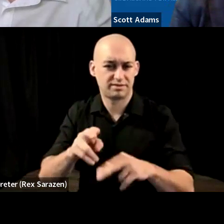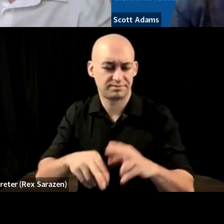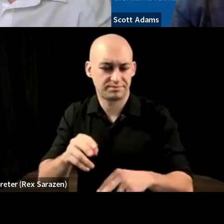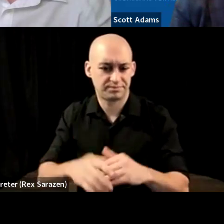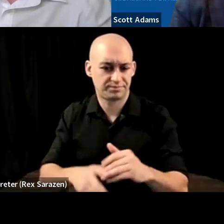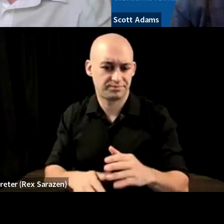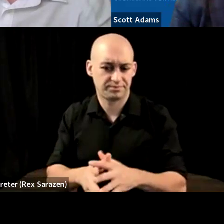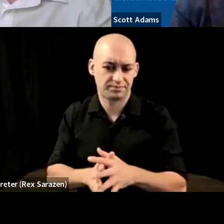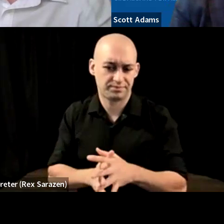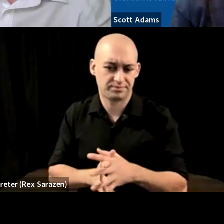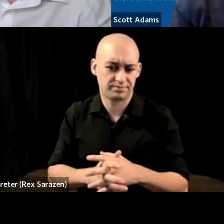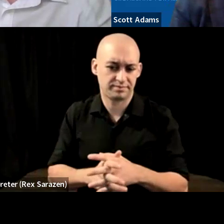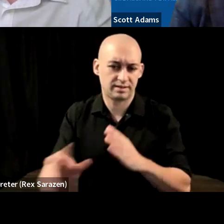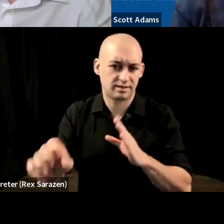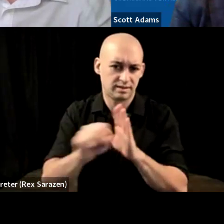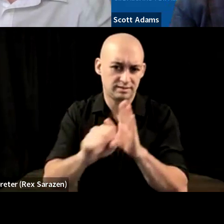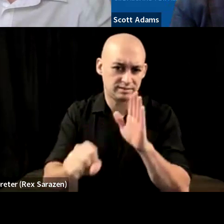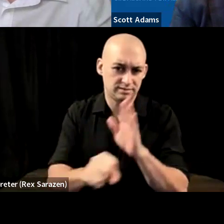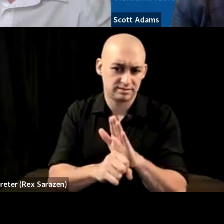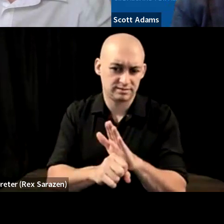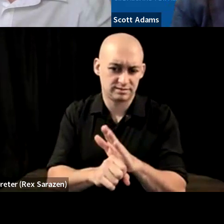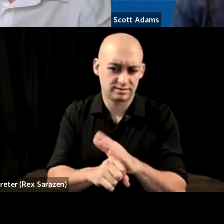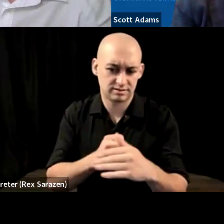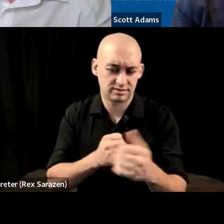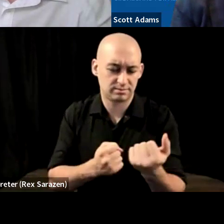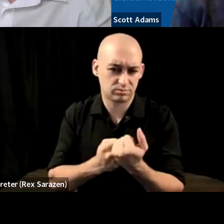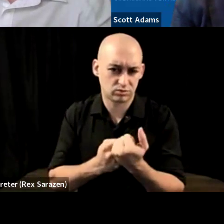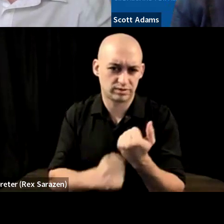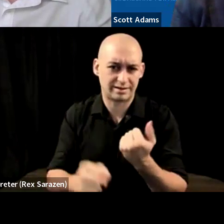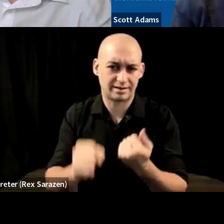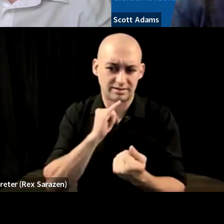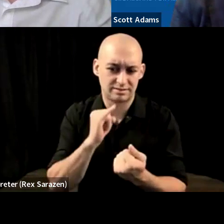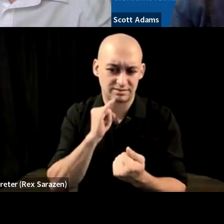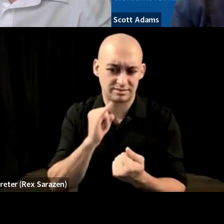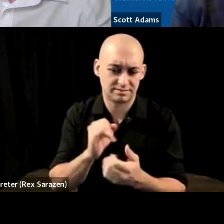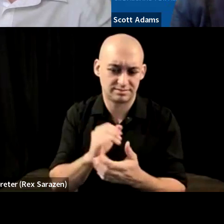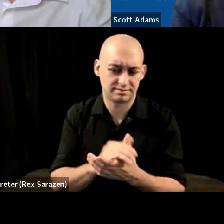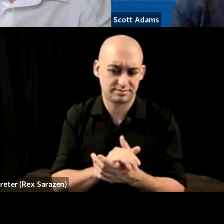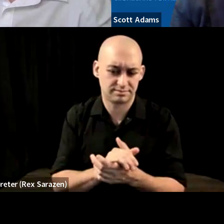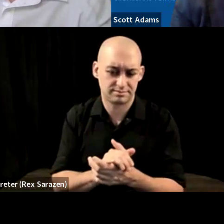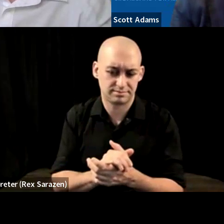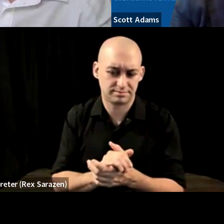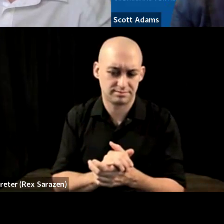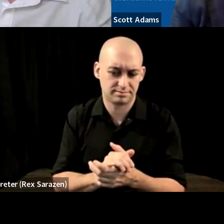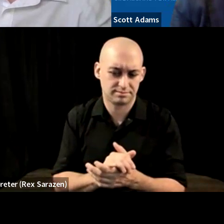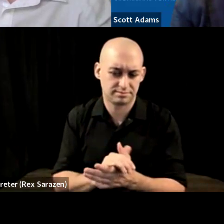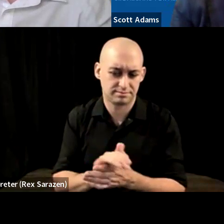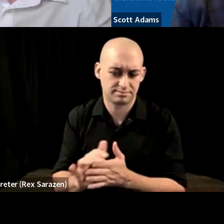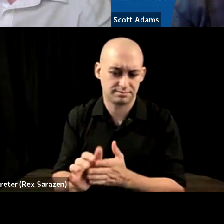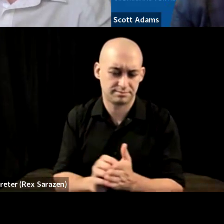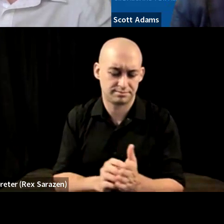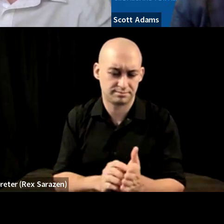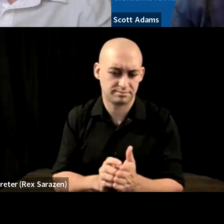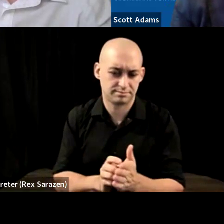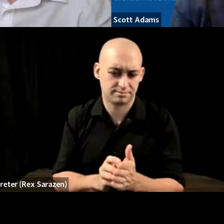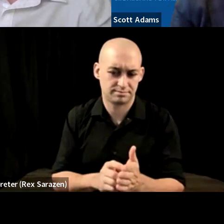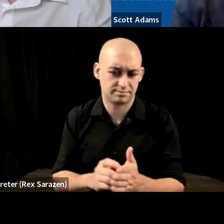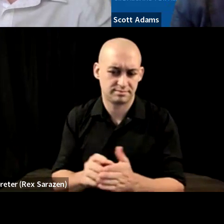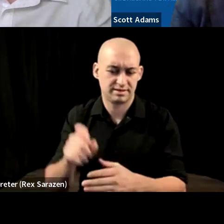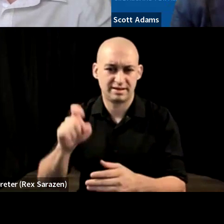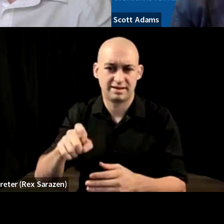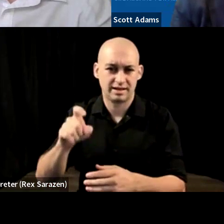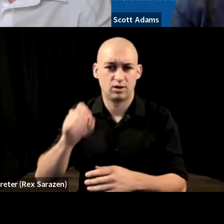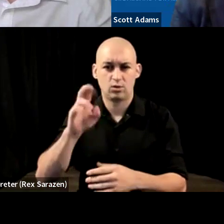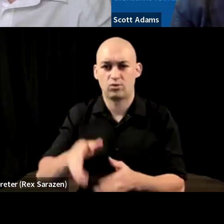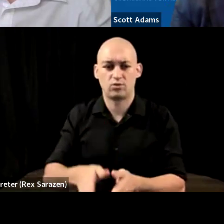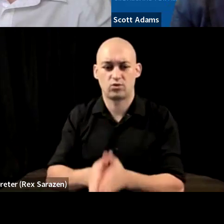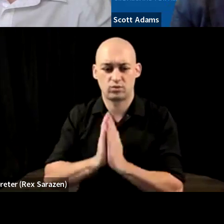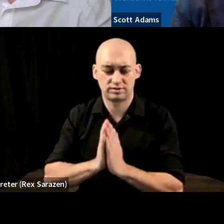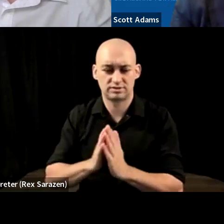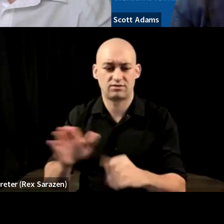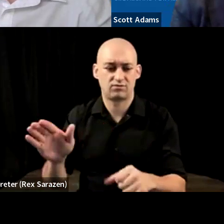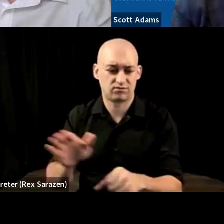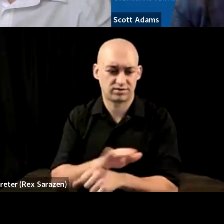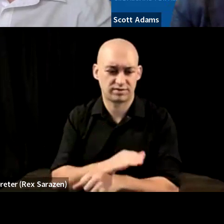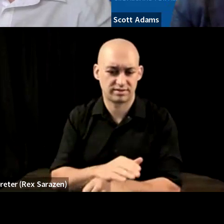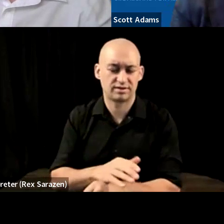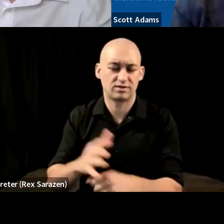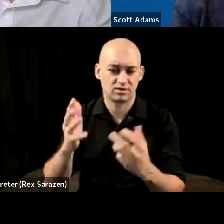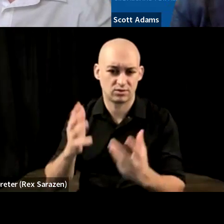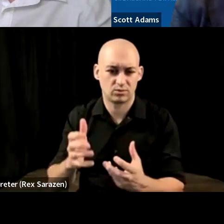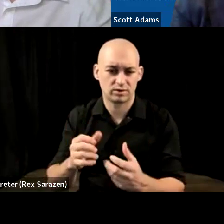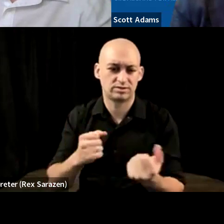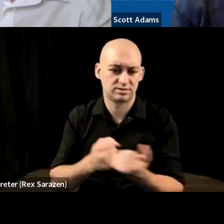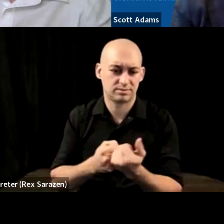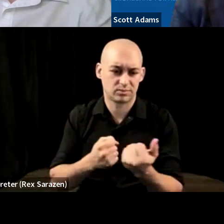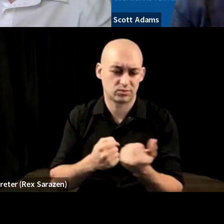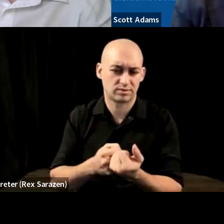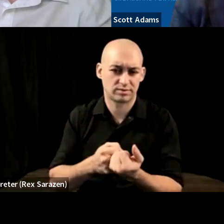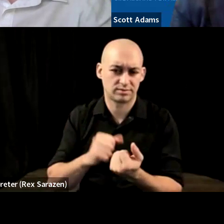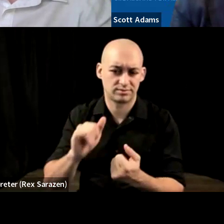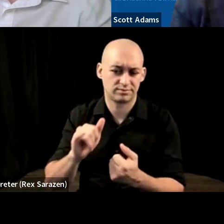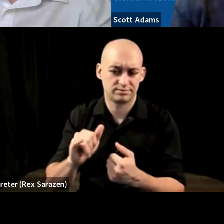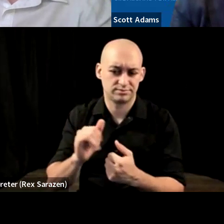the state support is needed or requested. We fully intend to support California tribes to both take